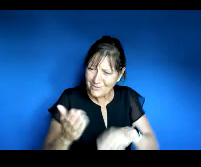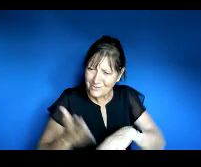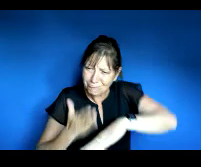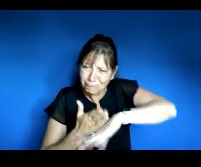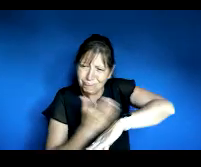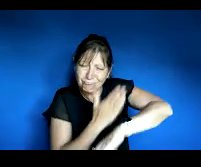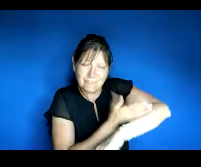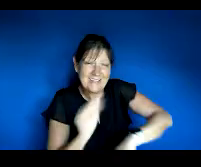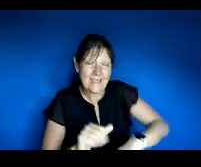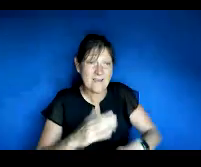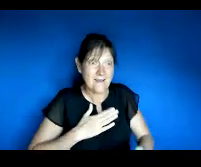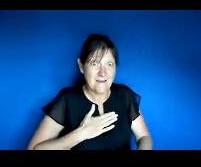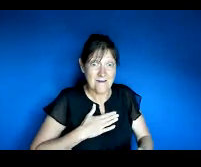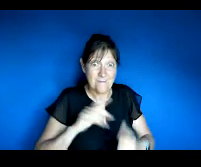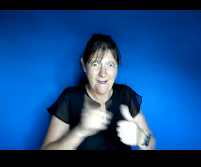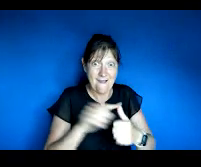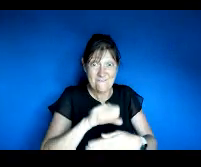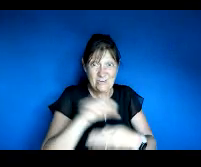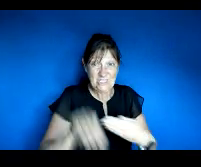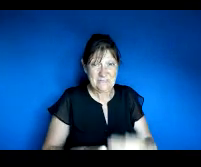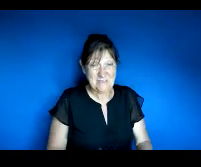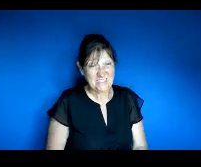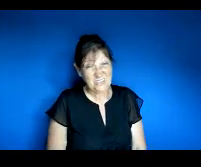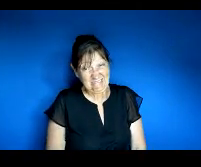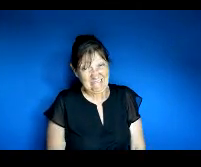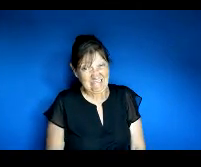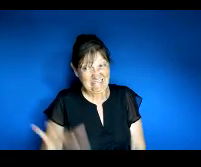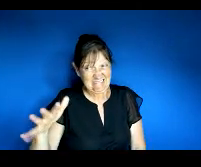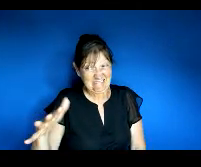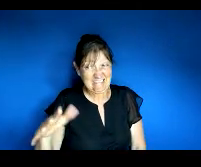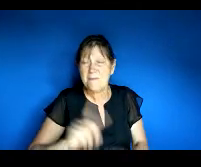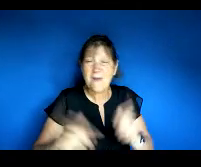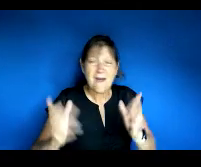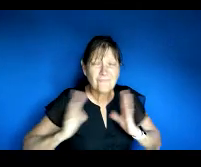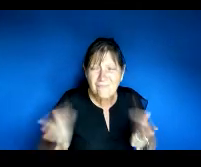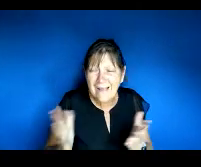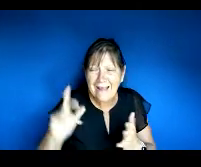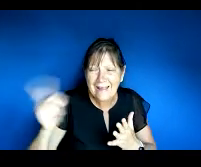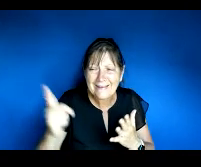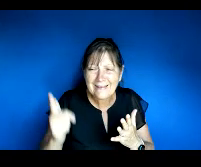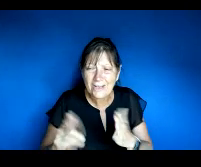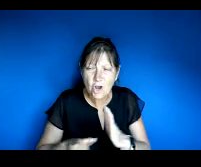My first semester didn't go as well as I had hoped, but I ended up doing fine down the end.